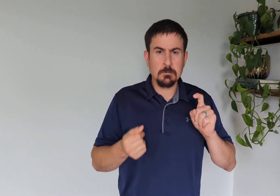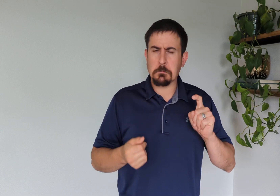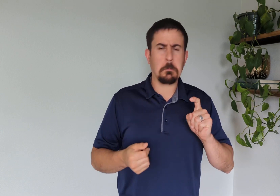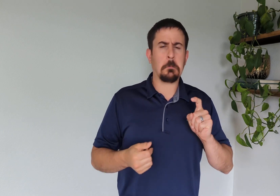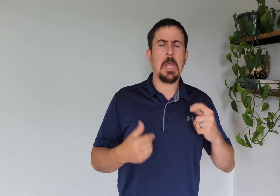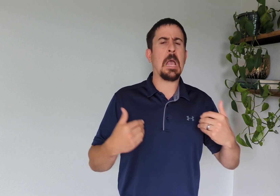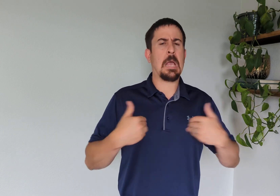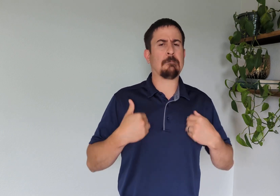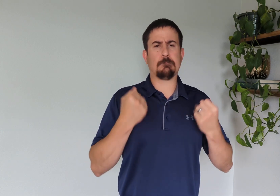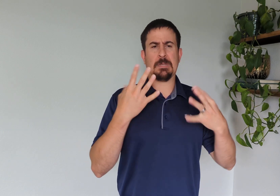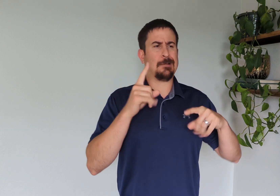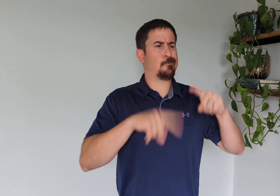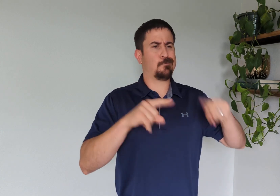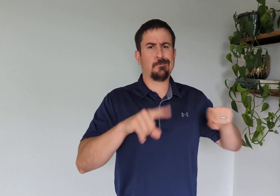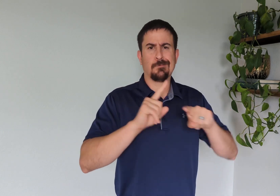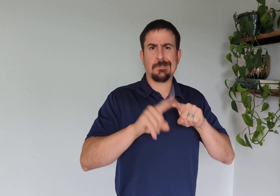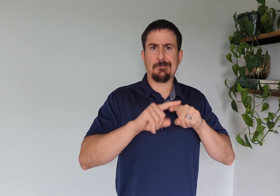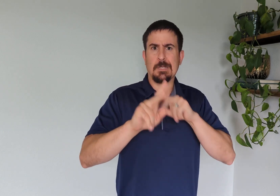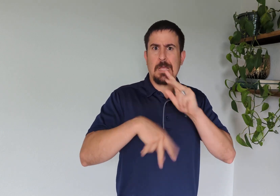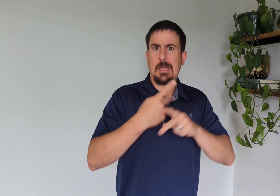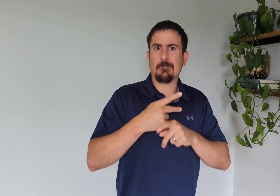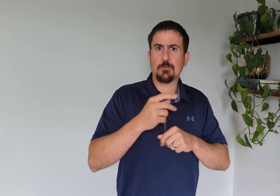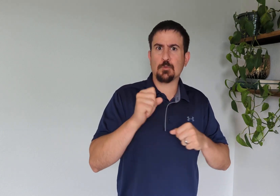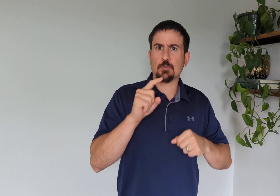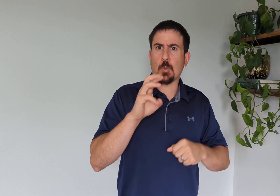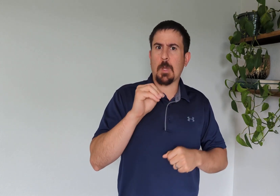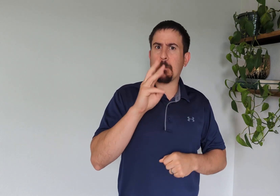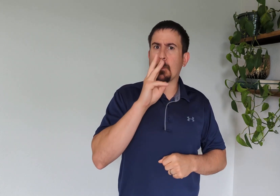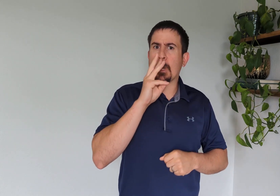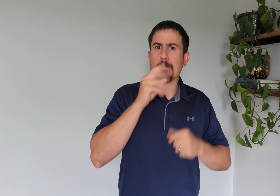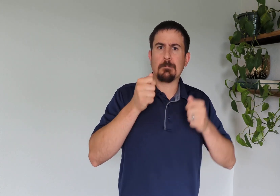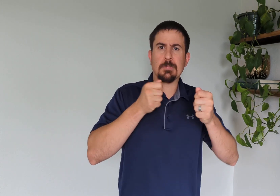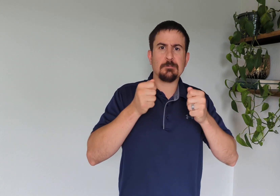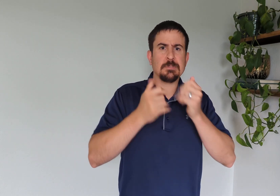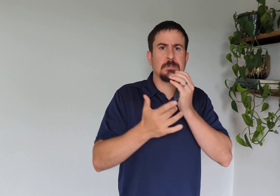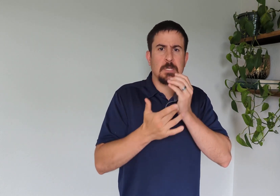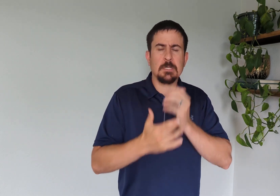No - there are many different types of stormwater management techniques.